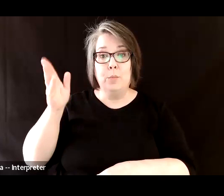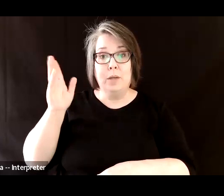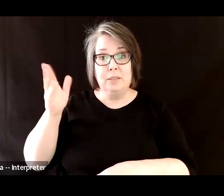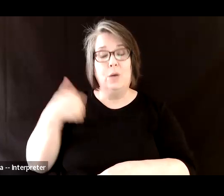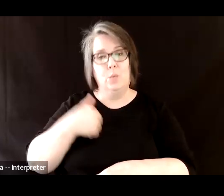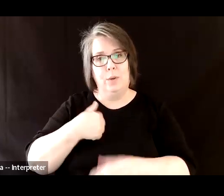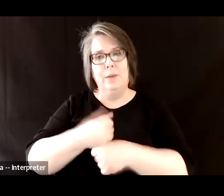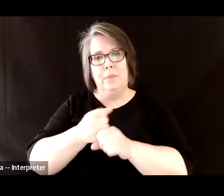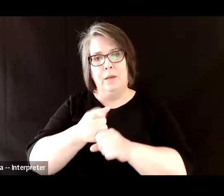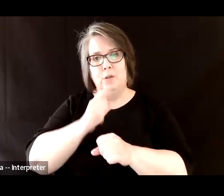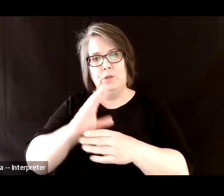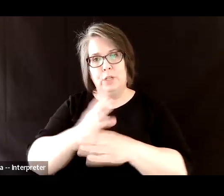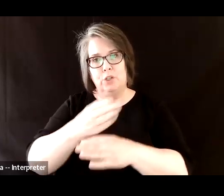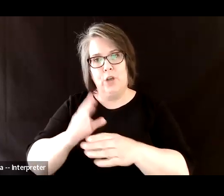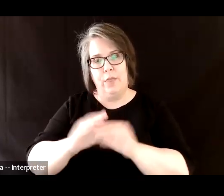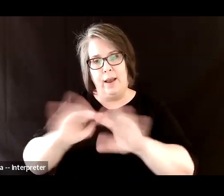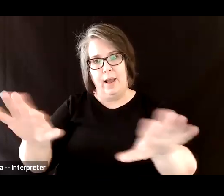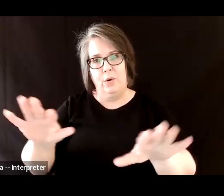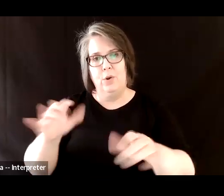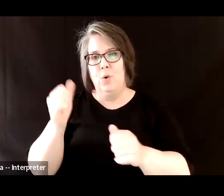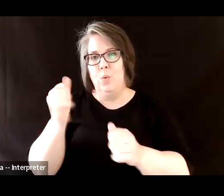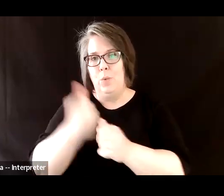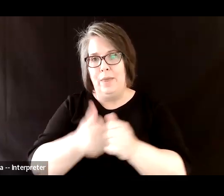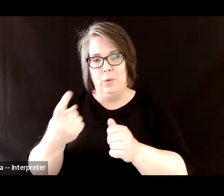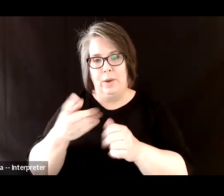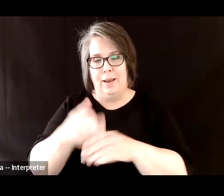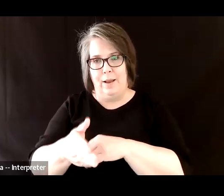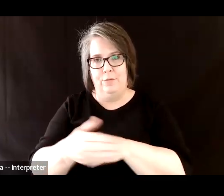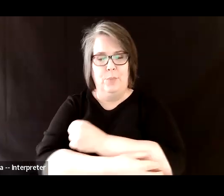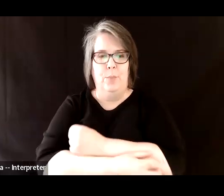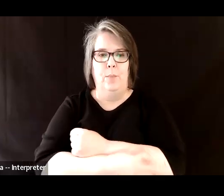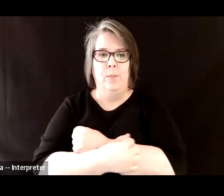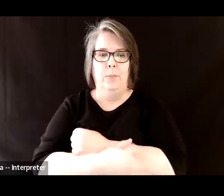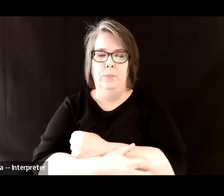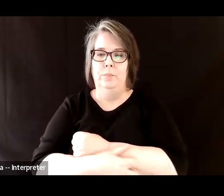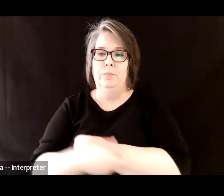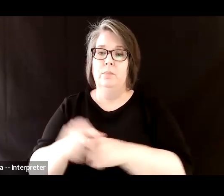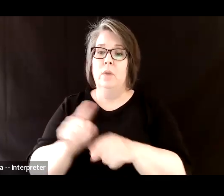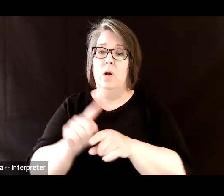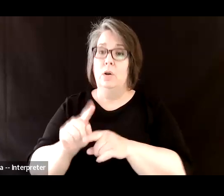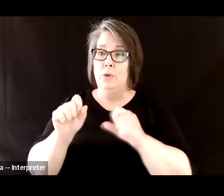to share all that stuff out with everybody after the fact. And then you can also save the chat.